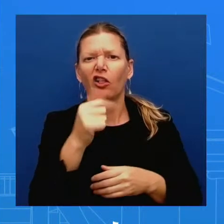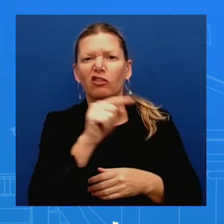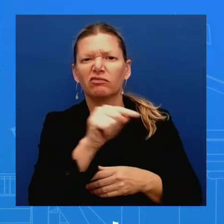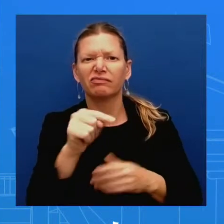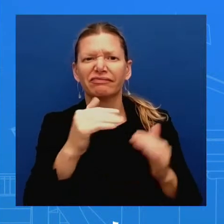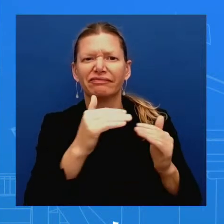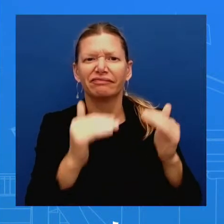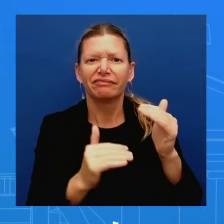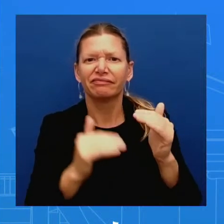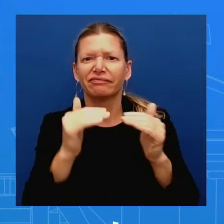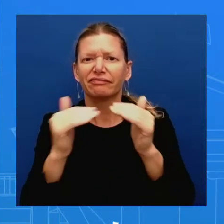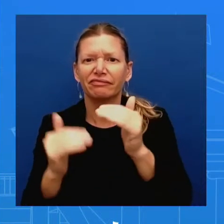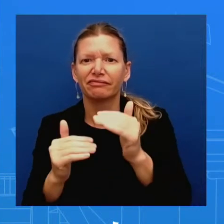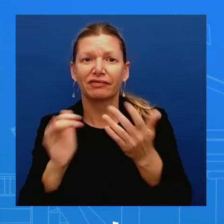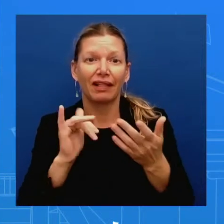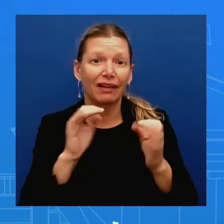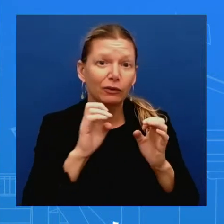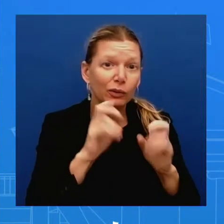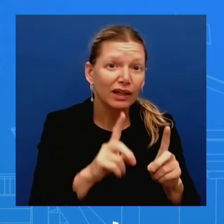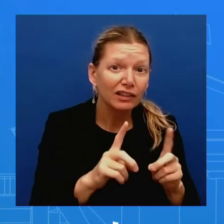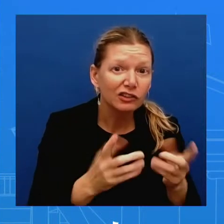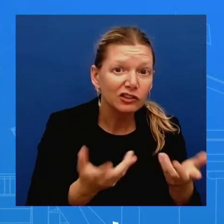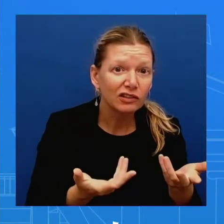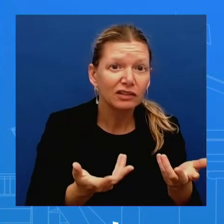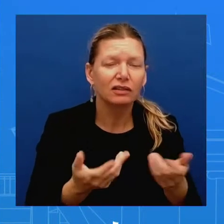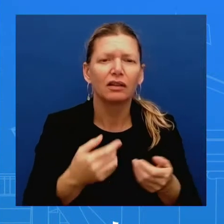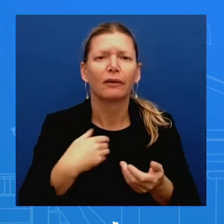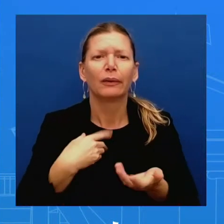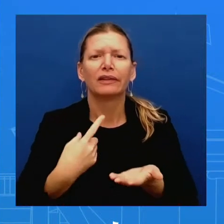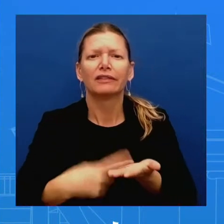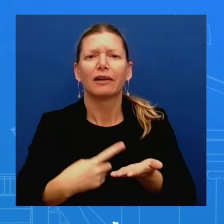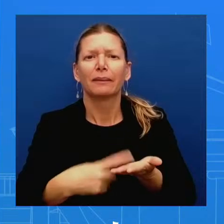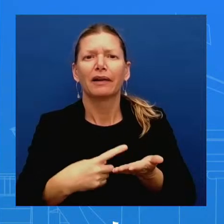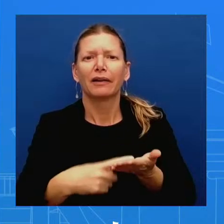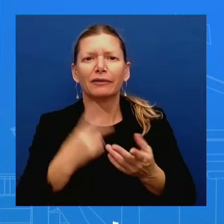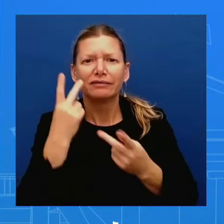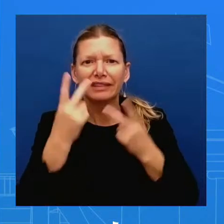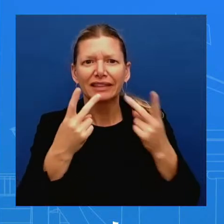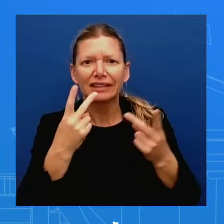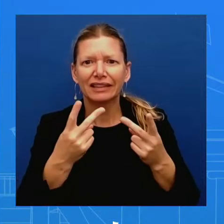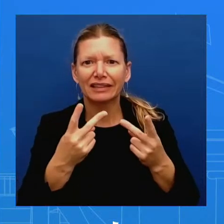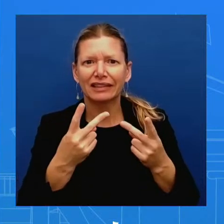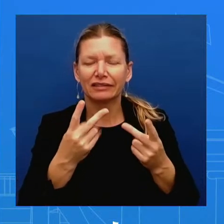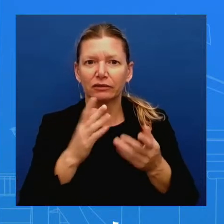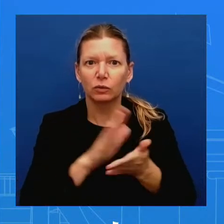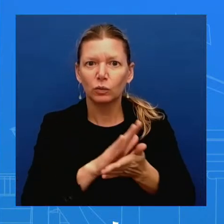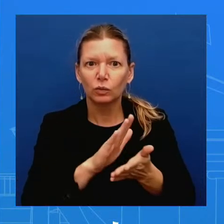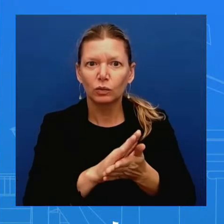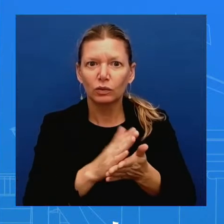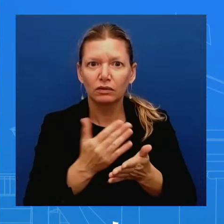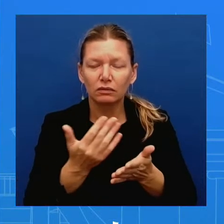how we are seeing resegregation in some of the schools. How can the administration -- or is it -- what are --